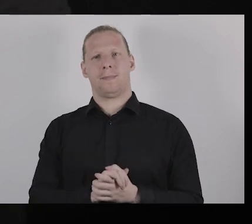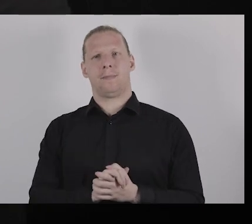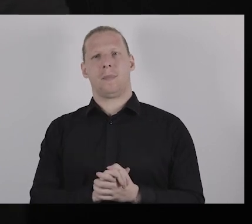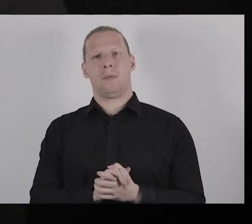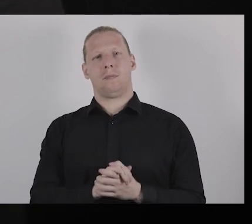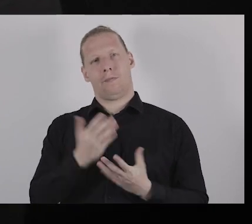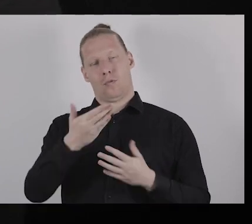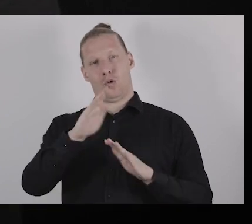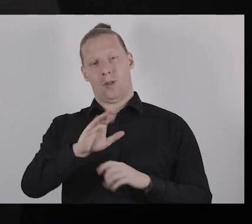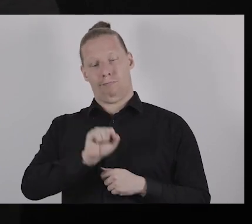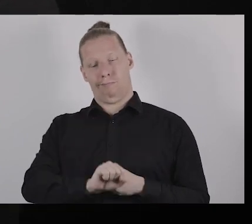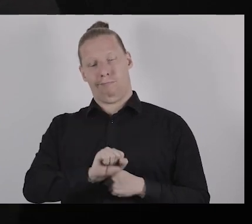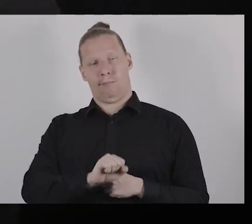Toi Māori Aotearoa...